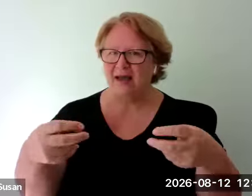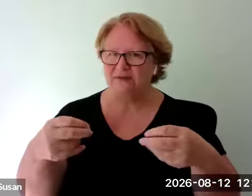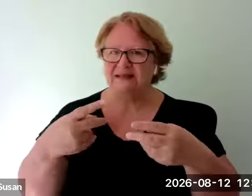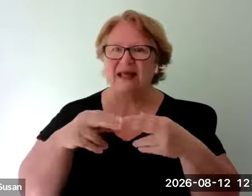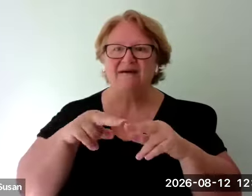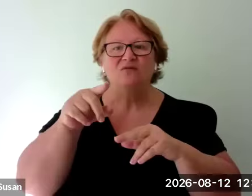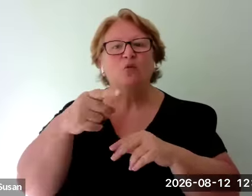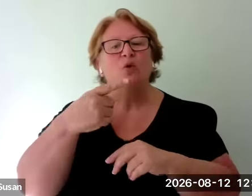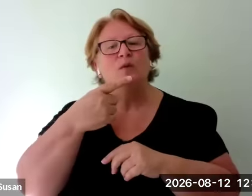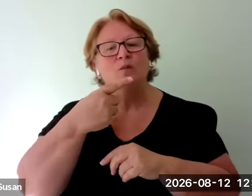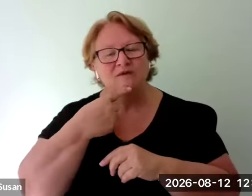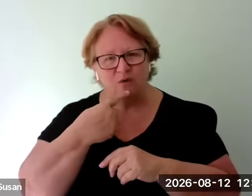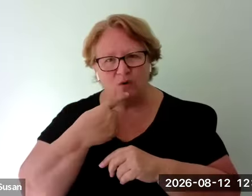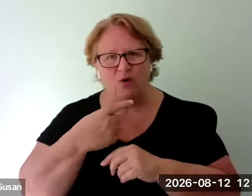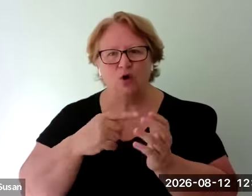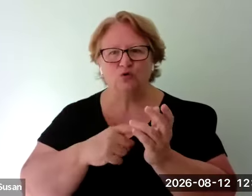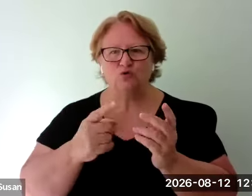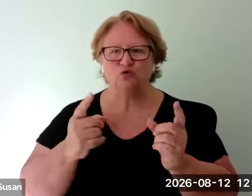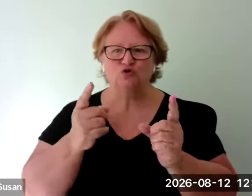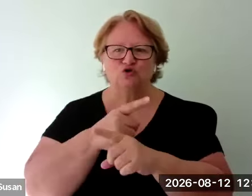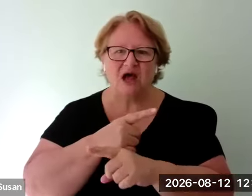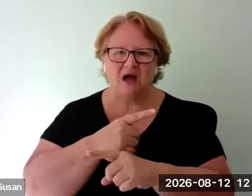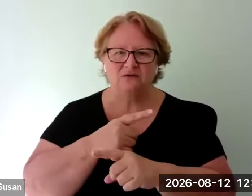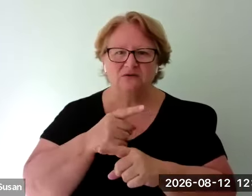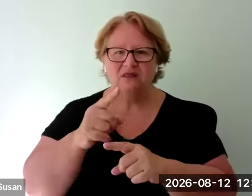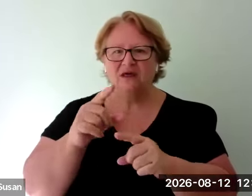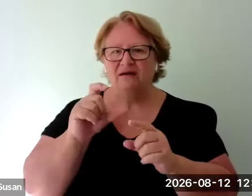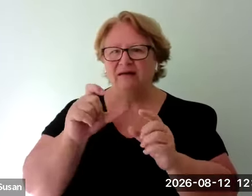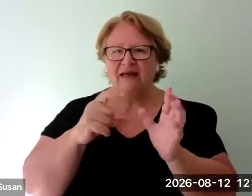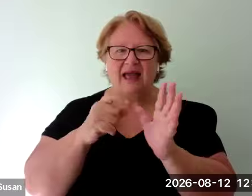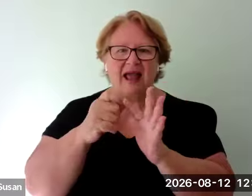live captions. I'll get Jess to pop the external caption